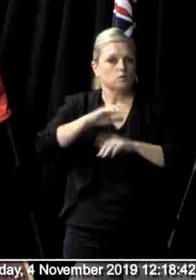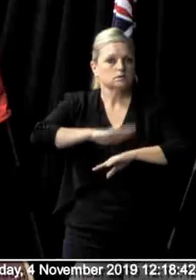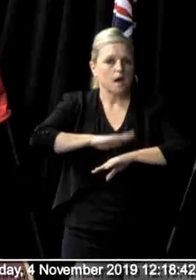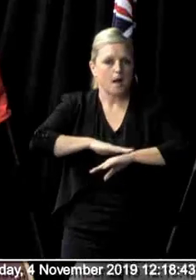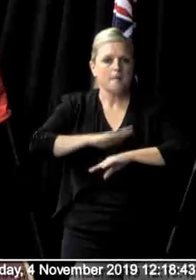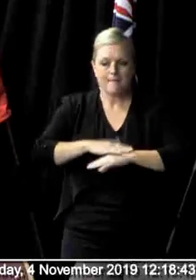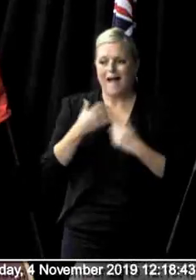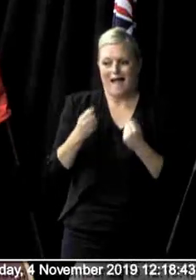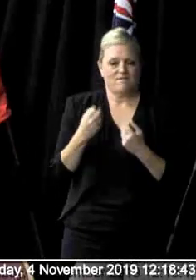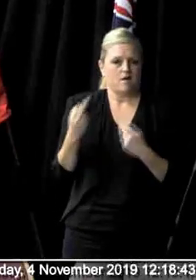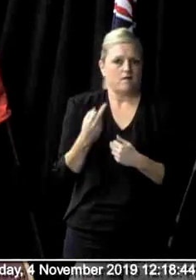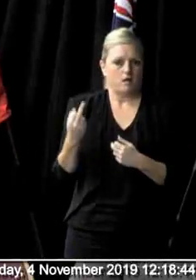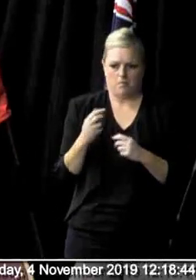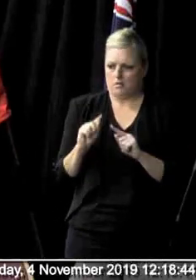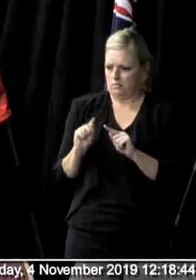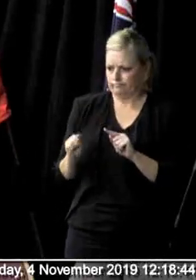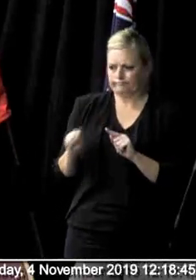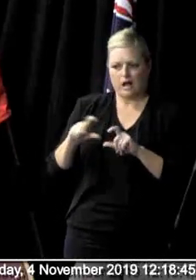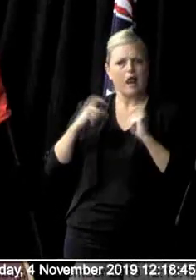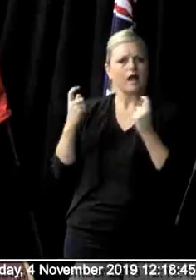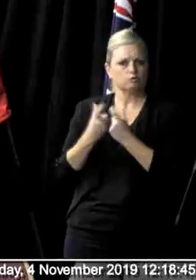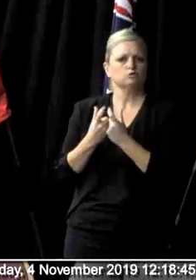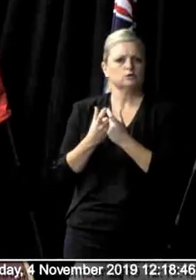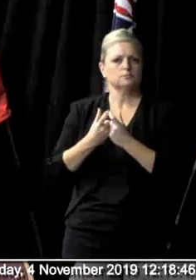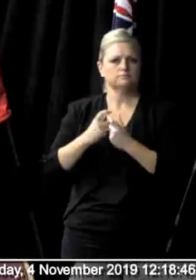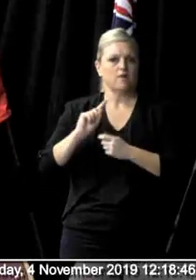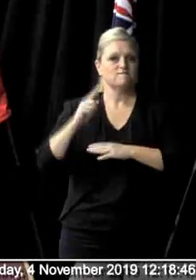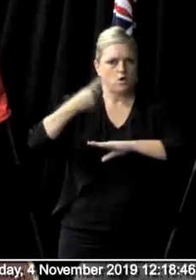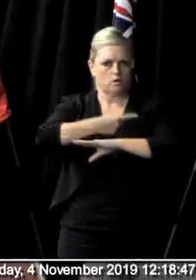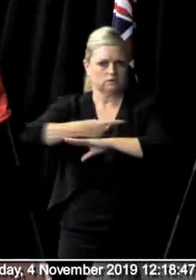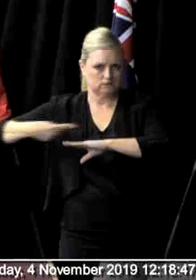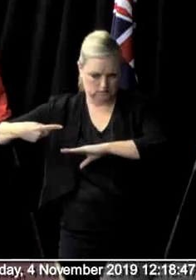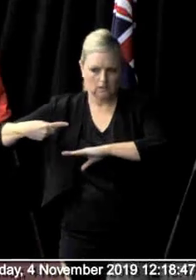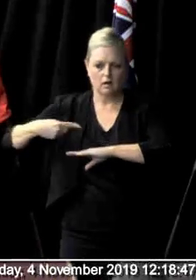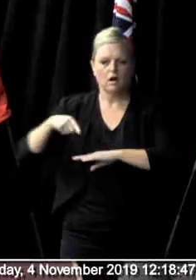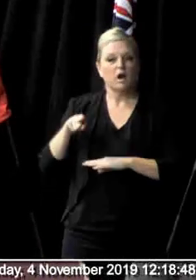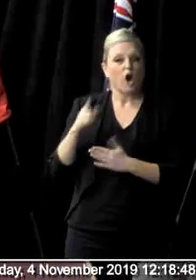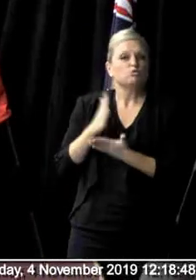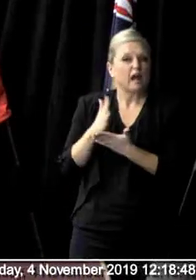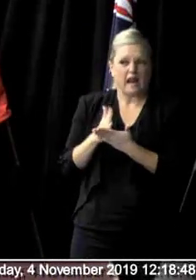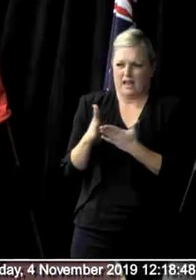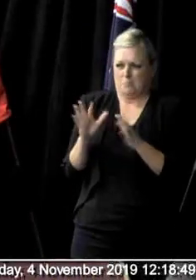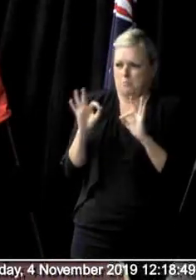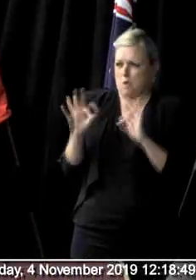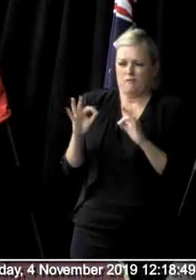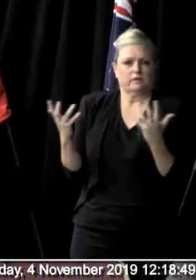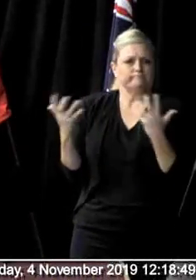year 2 kids in it downstairs which would have removed a huge barrier